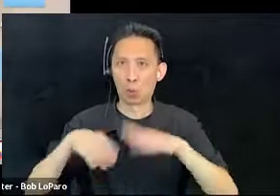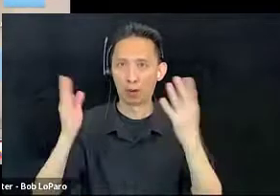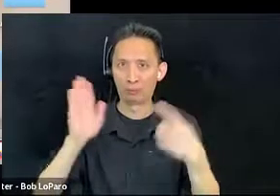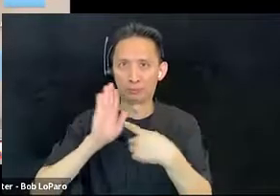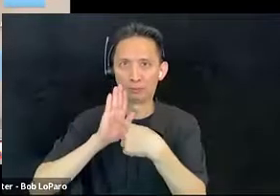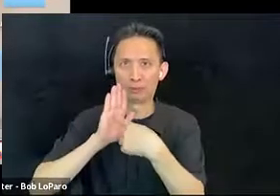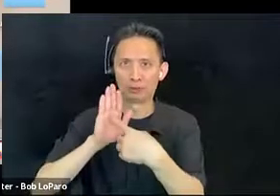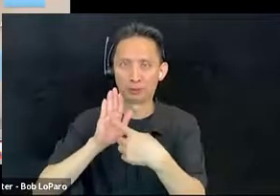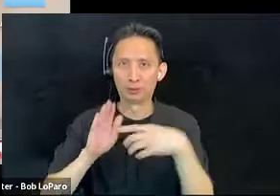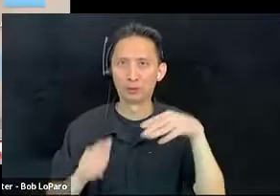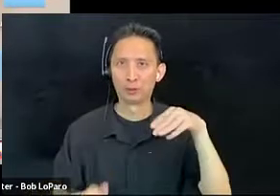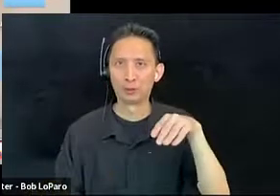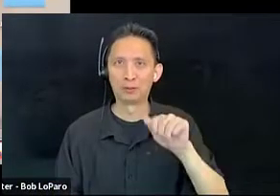and then I'll go back to the PowerPoint.